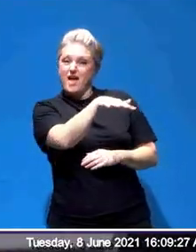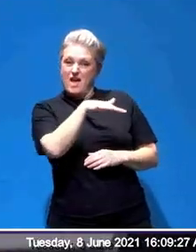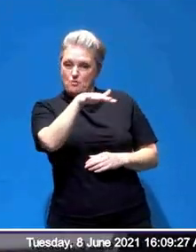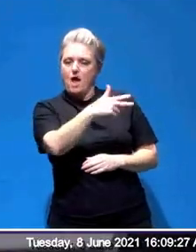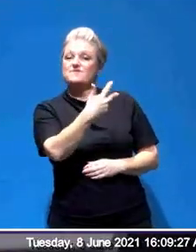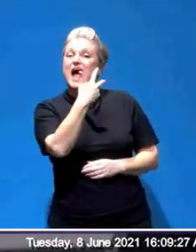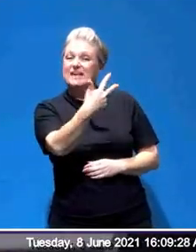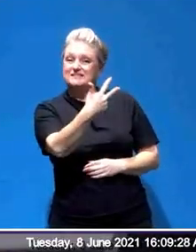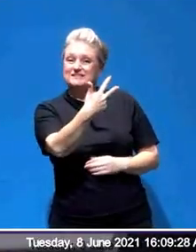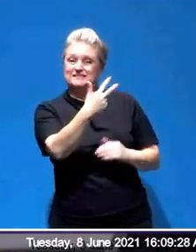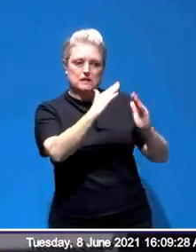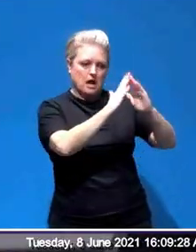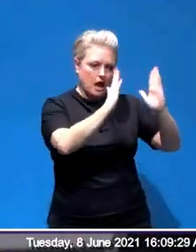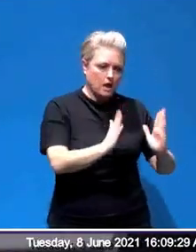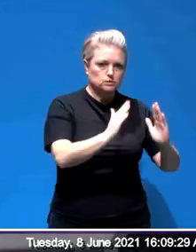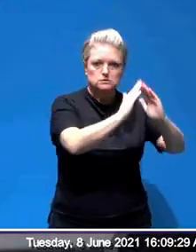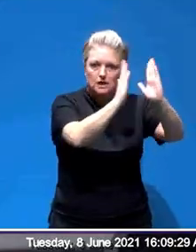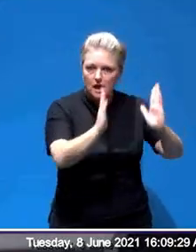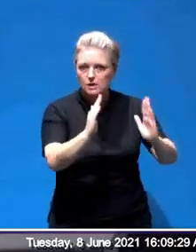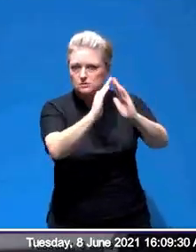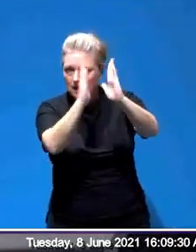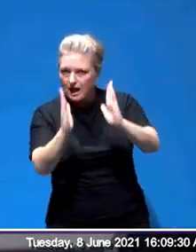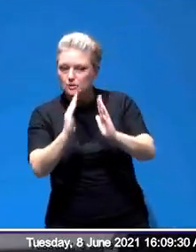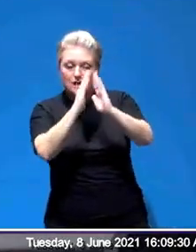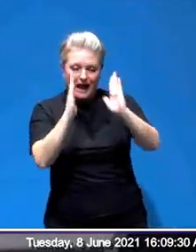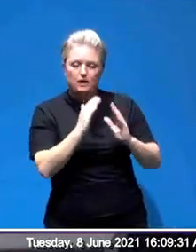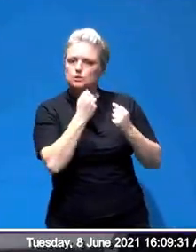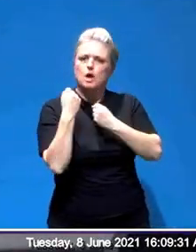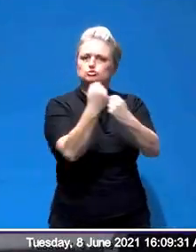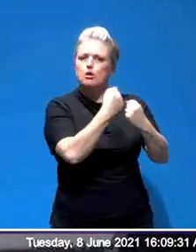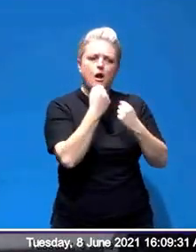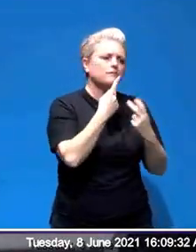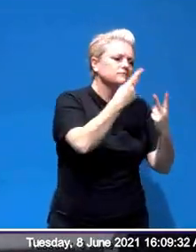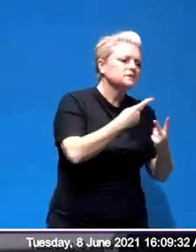I would visit all homes on the one day. Same for Kadina.